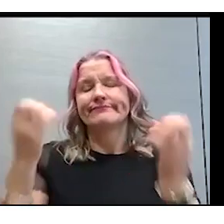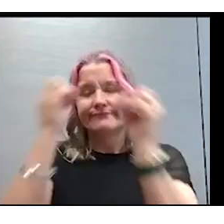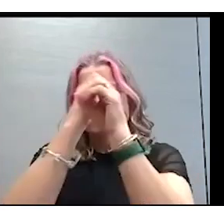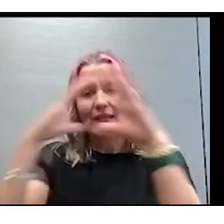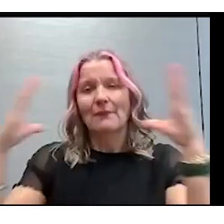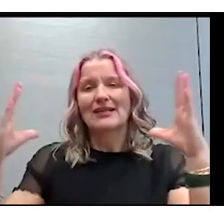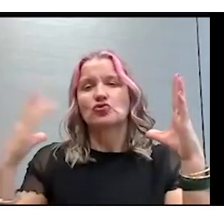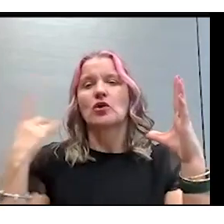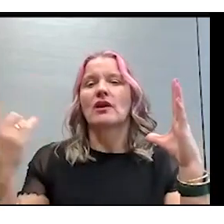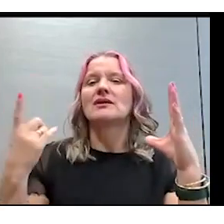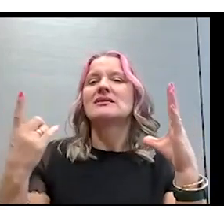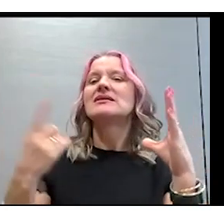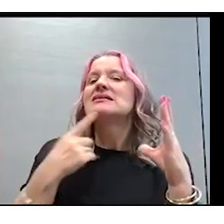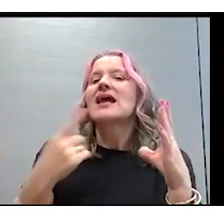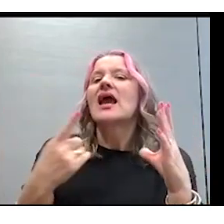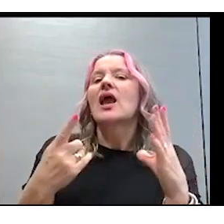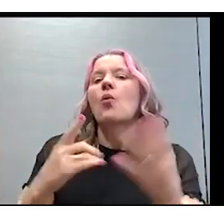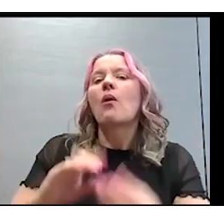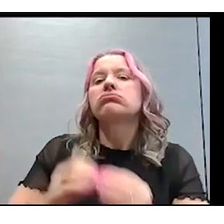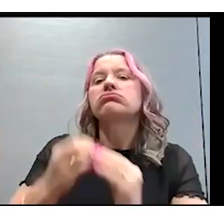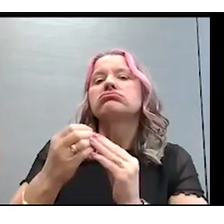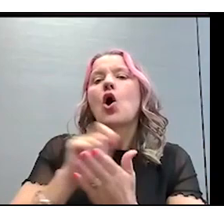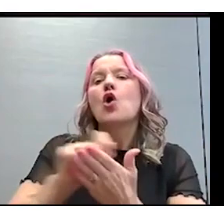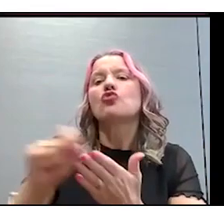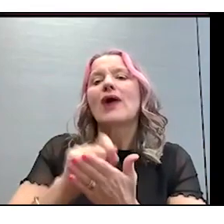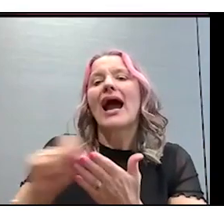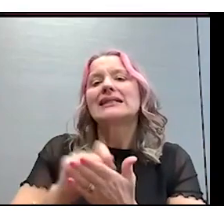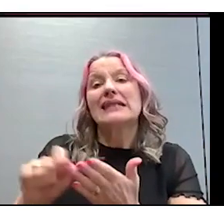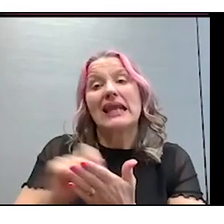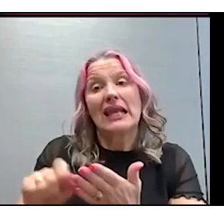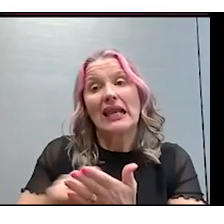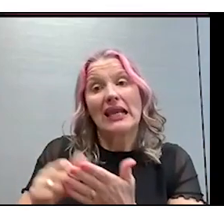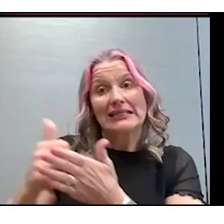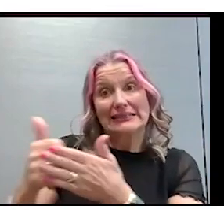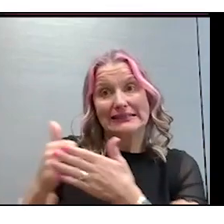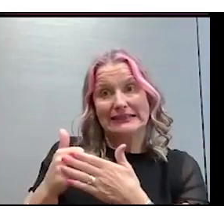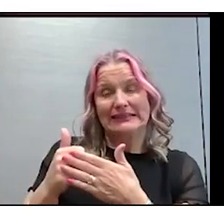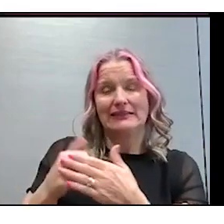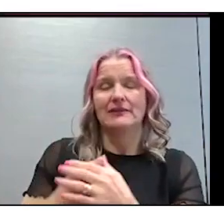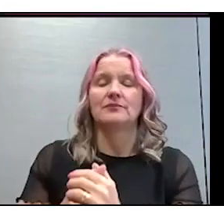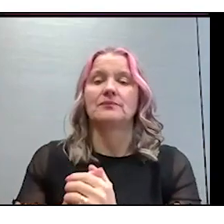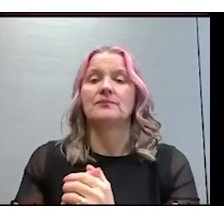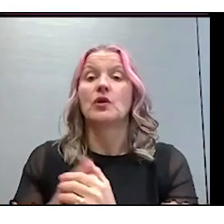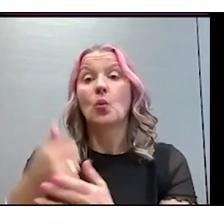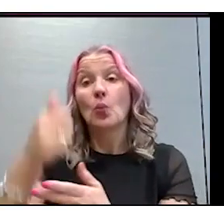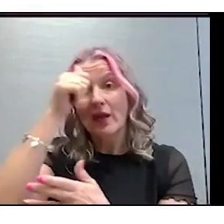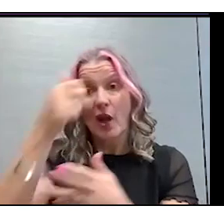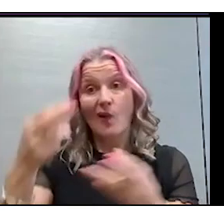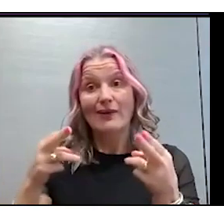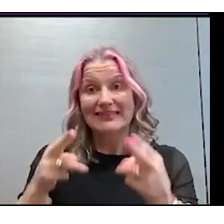Let's say we're building a writing assistant. So we know that our assistant is going to